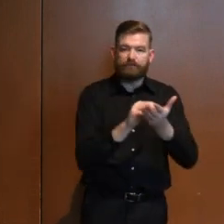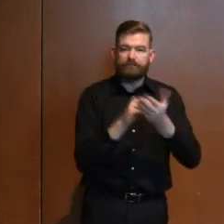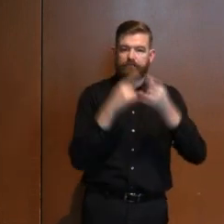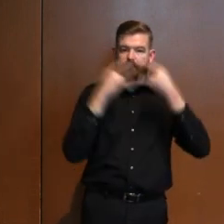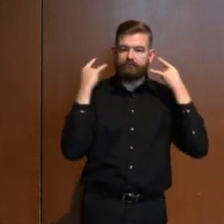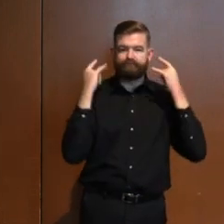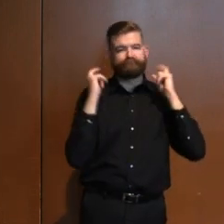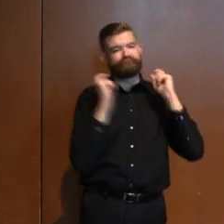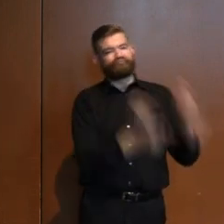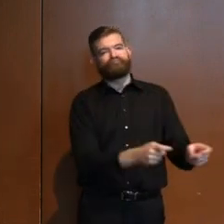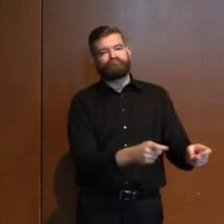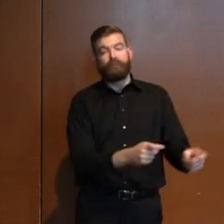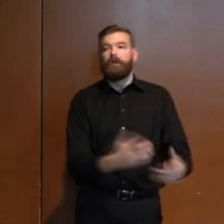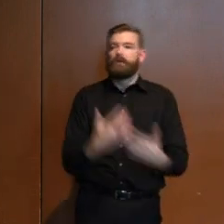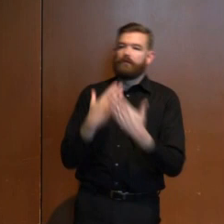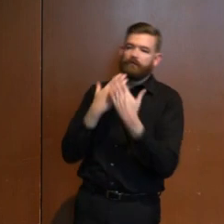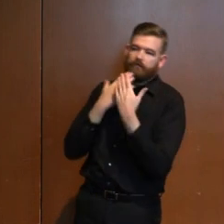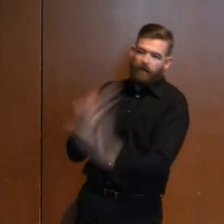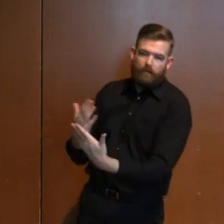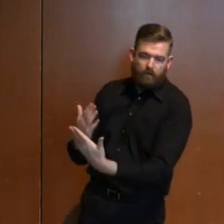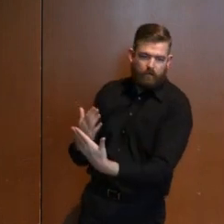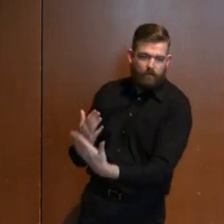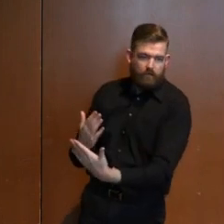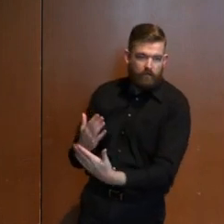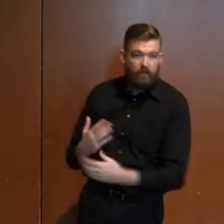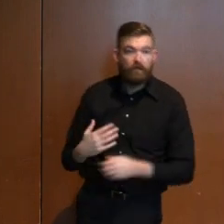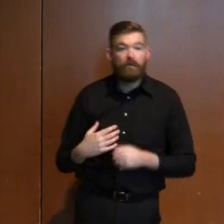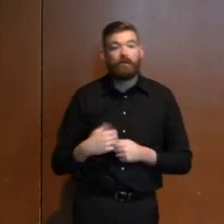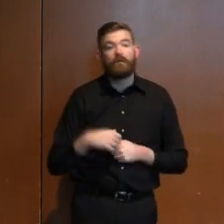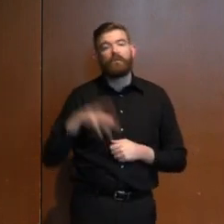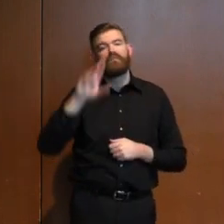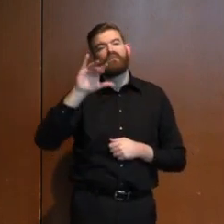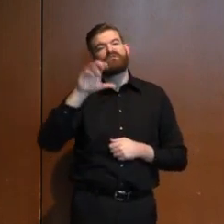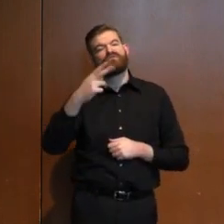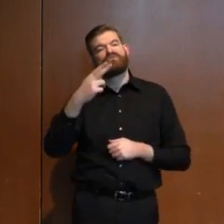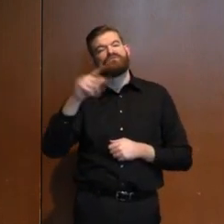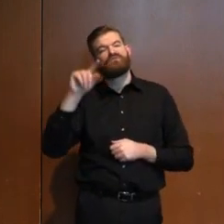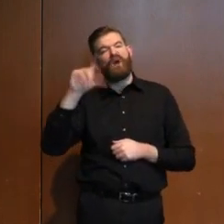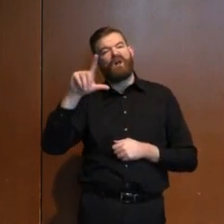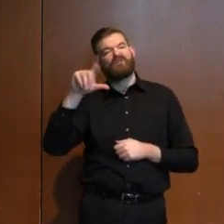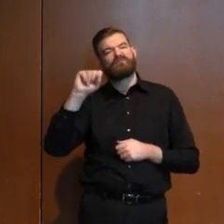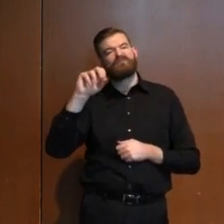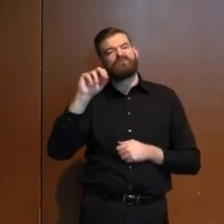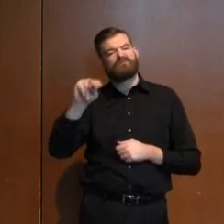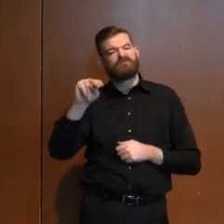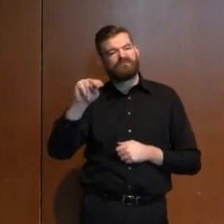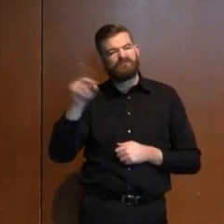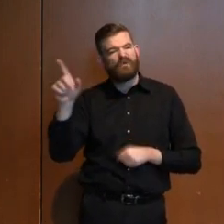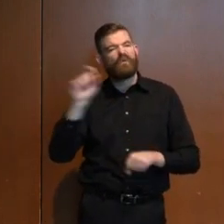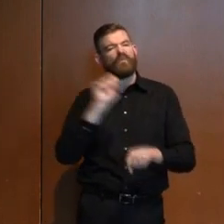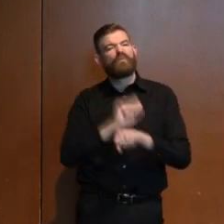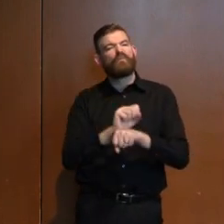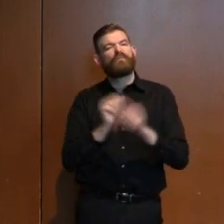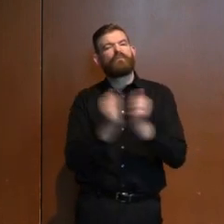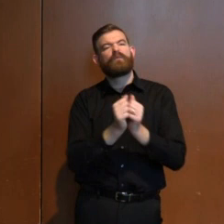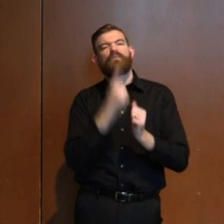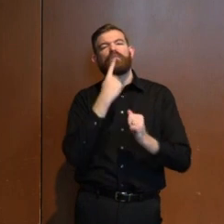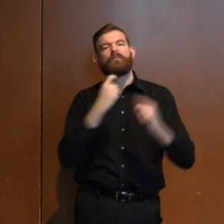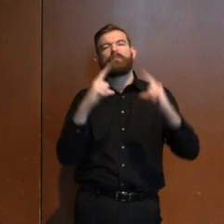EVERYBODY THAT MERCK IS CONTRIBUTING 300,000 MASKS TO THE CAUSE. WHICH IS EXTRAORDINARY. I ALSO THANKED RICH COLESON,